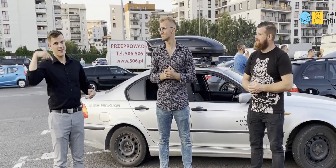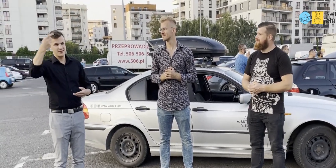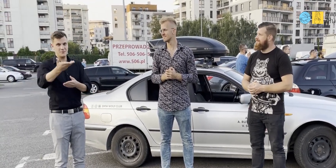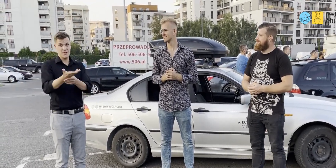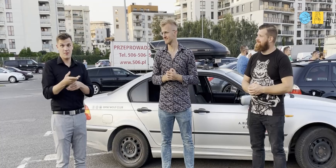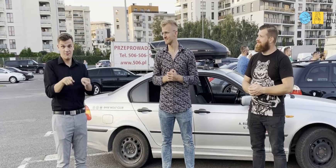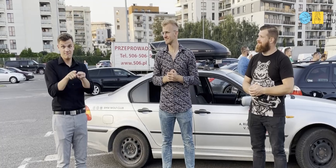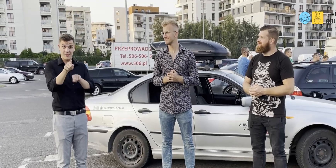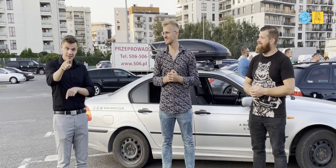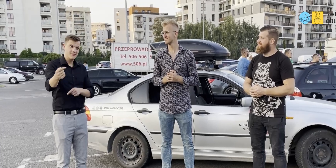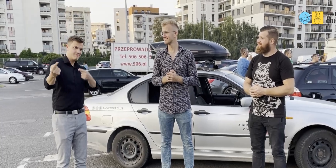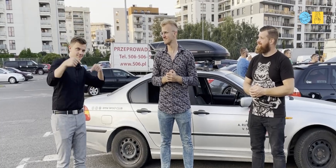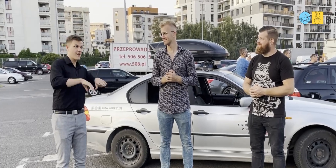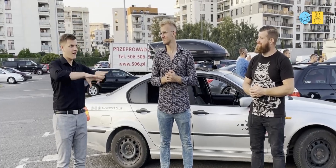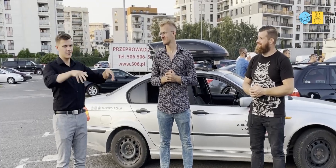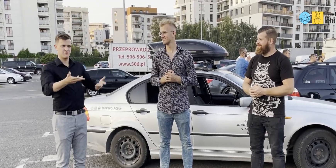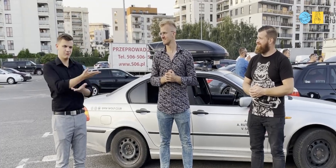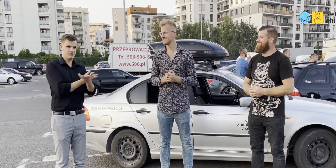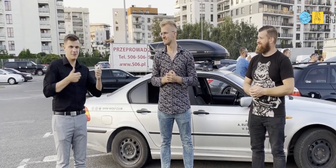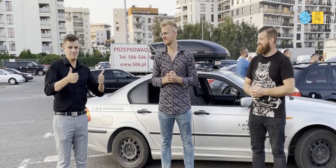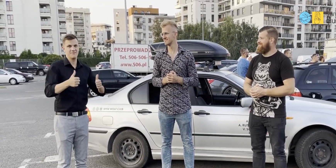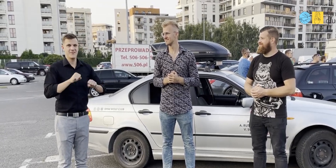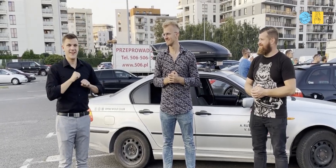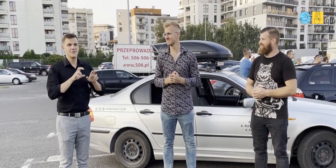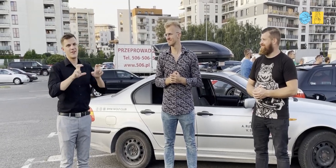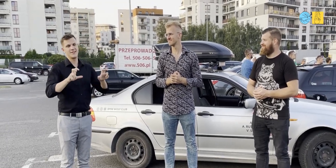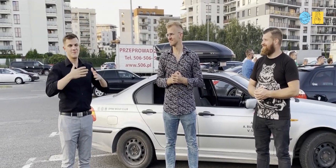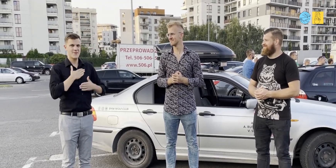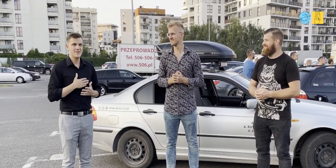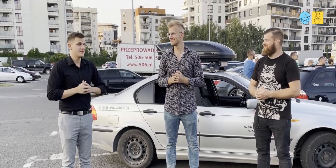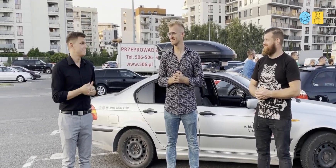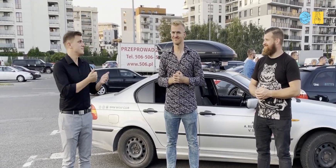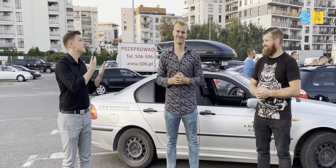we invite you to the next rally, so that you can have a good time with us!